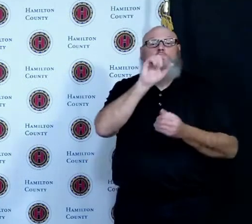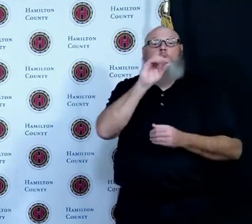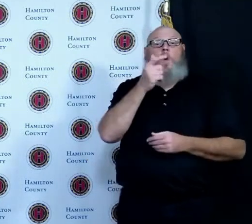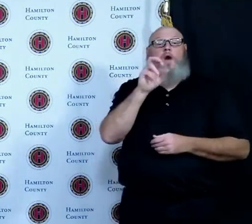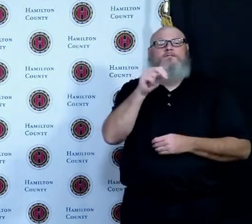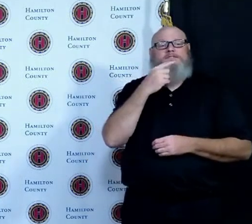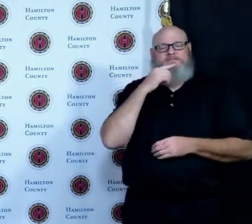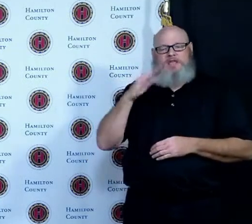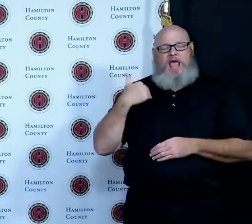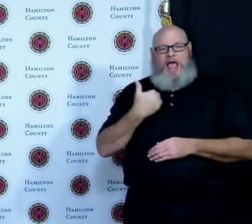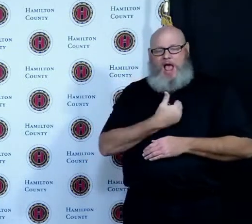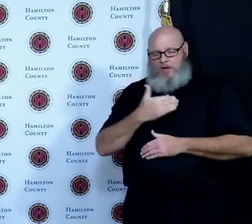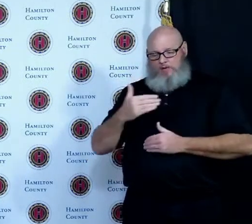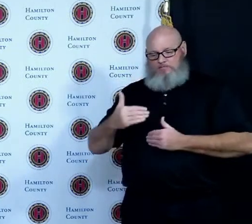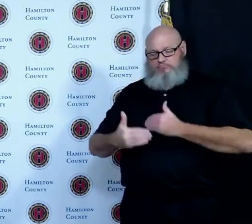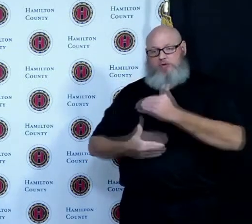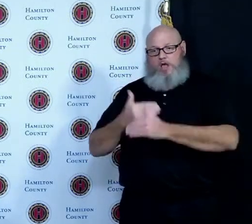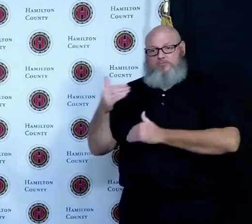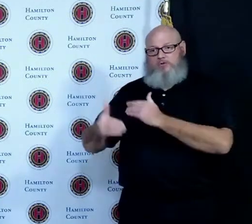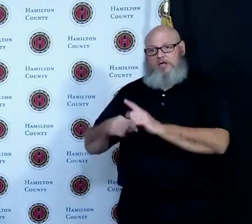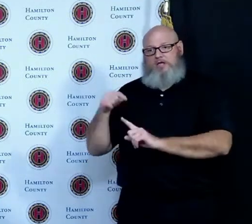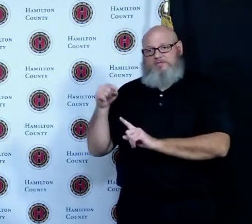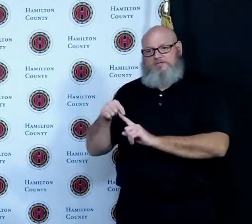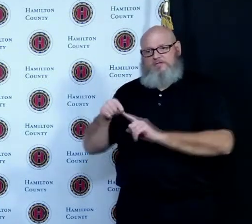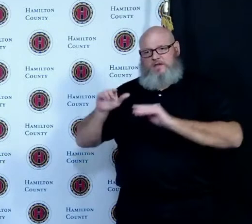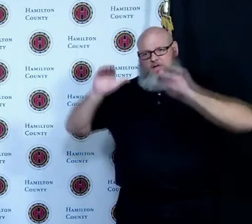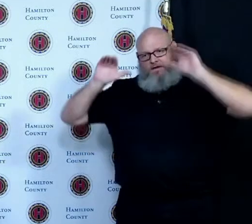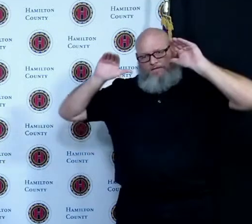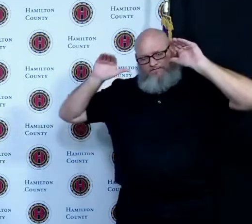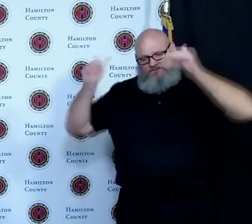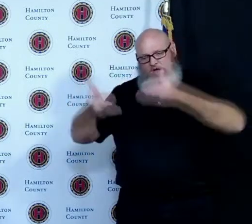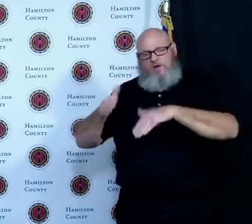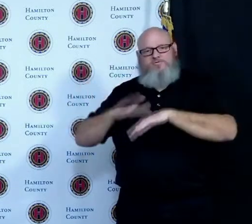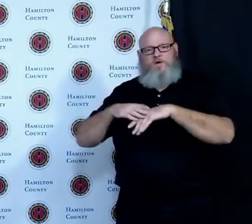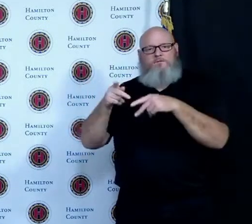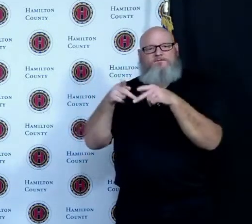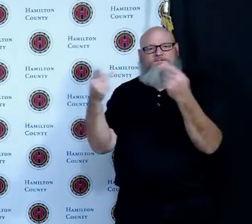that fall into 1A and when that can't happen 1B with the ultimate goal of making sure no